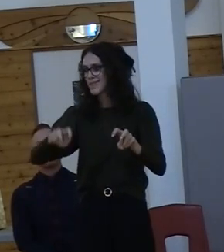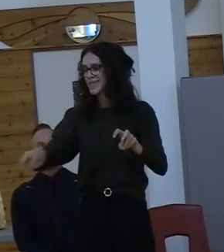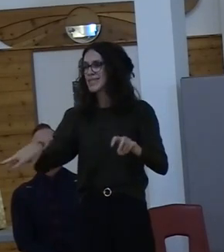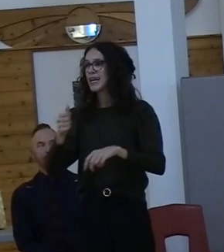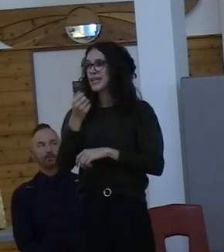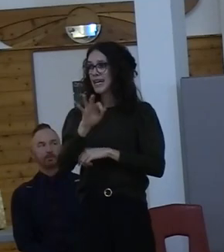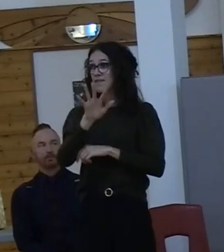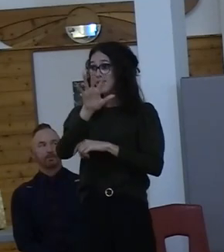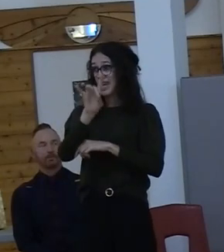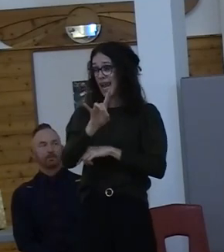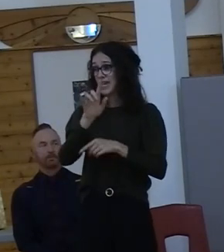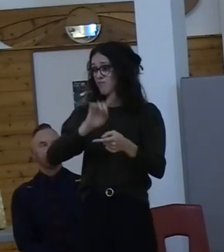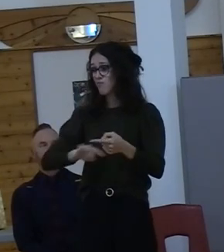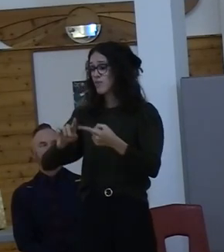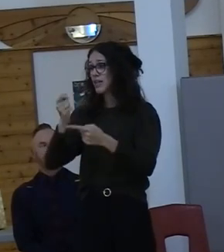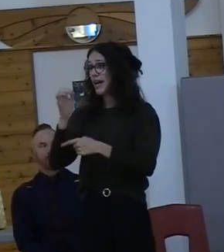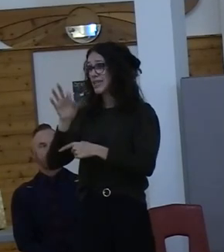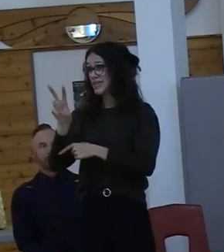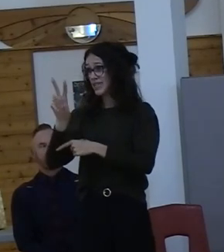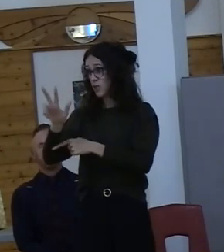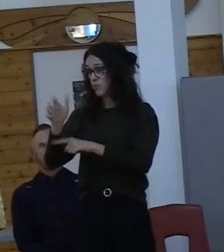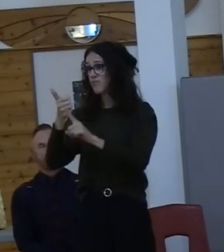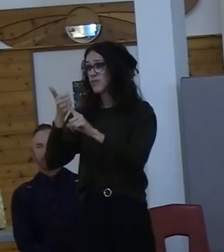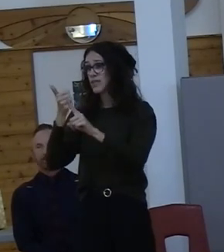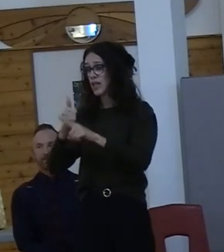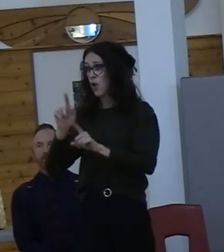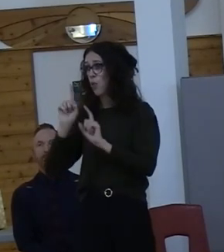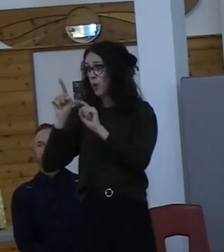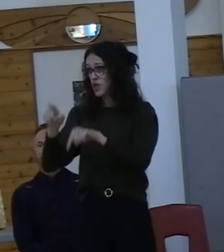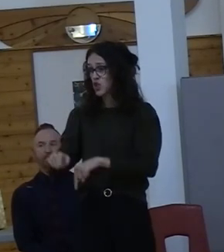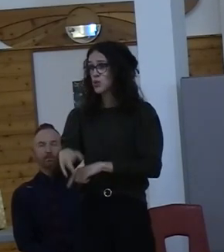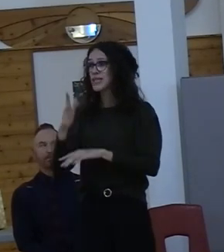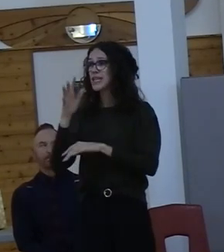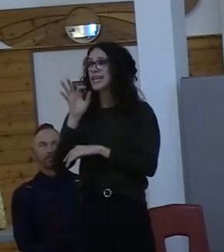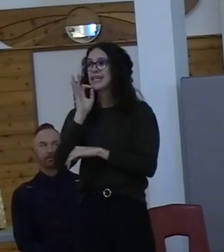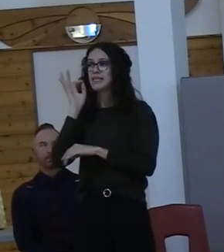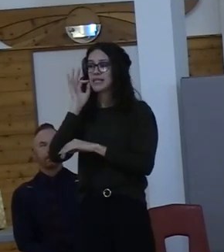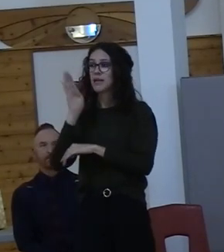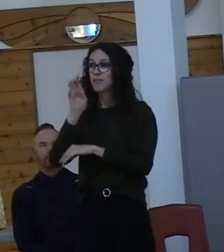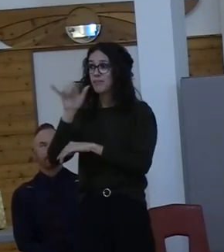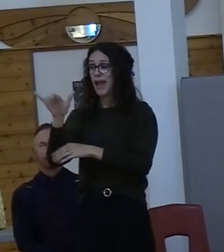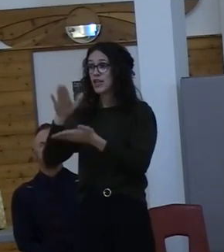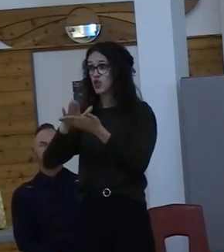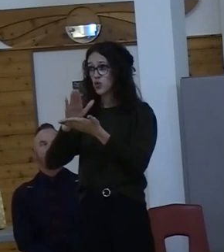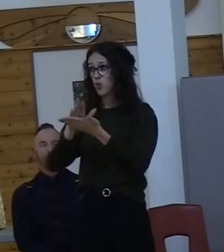Charlotte attended the Indian Day School for Roseau River Reserve.